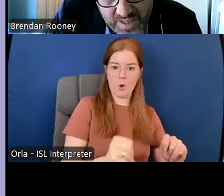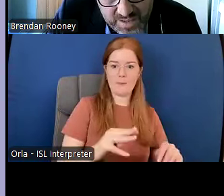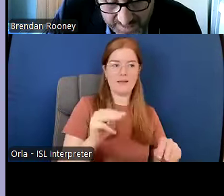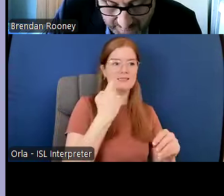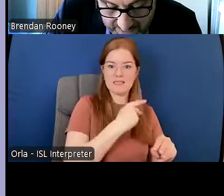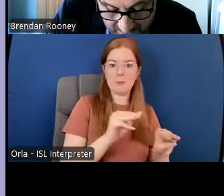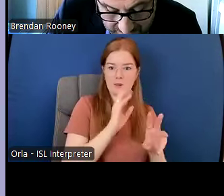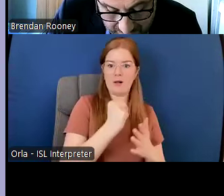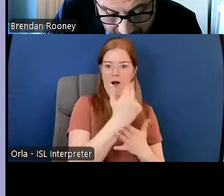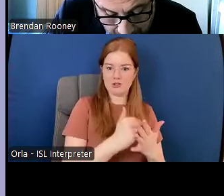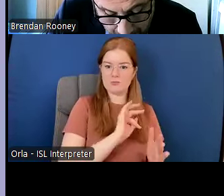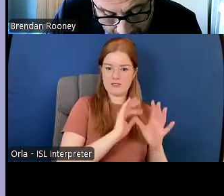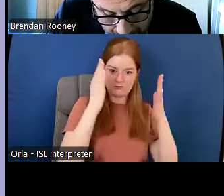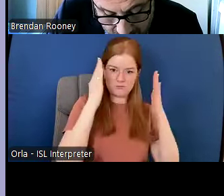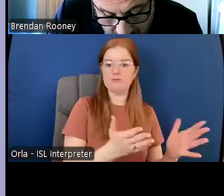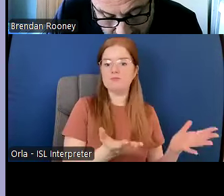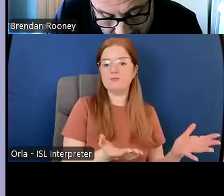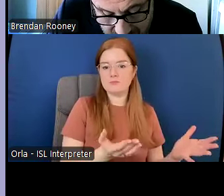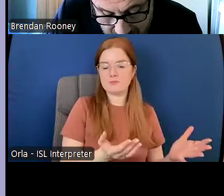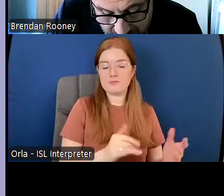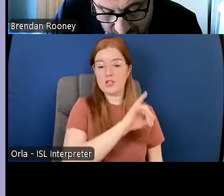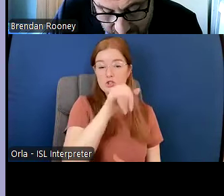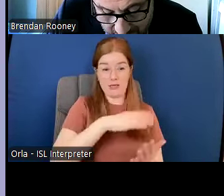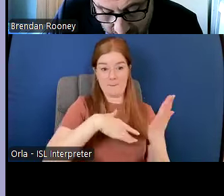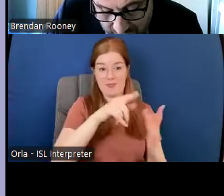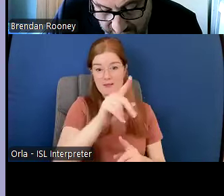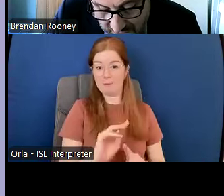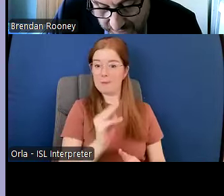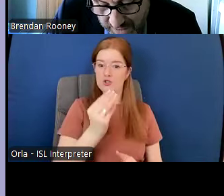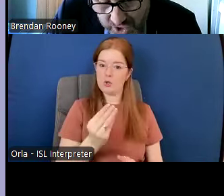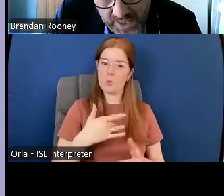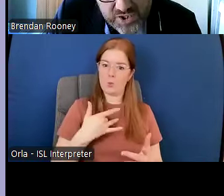artists themselves." Jellett painted this picture at a moment of significant change